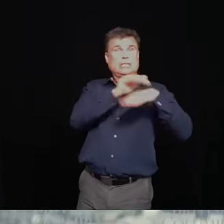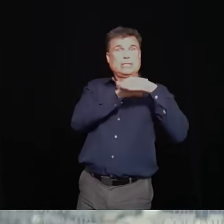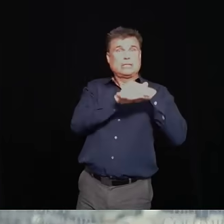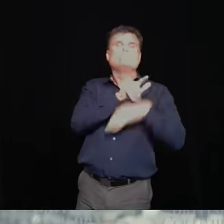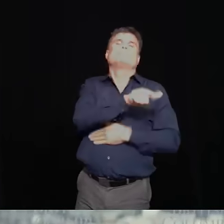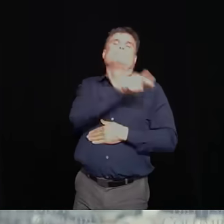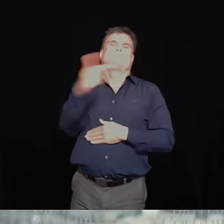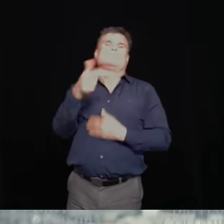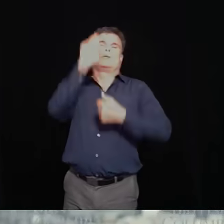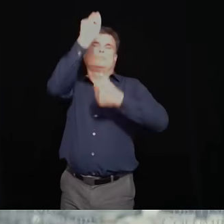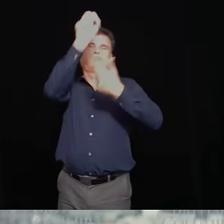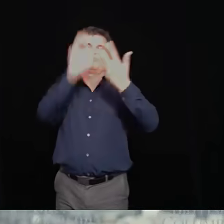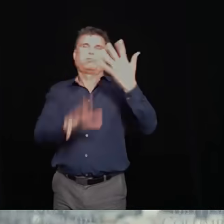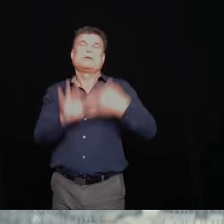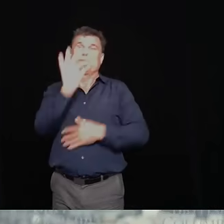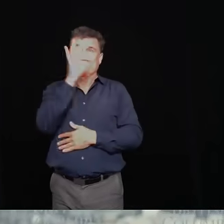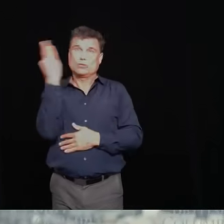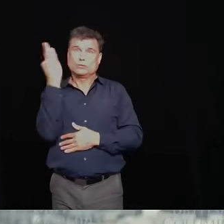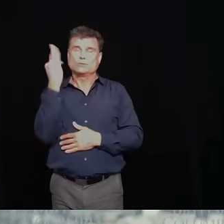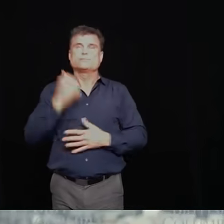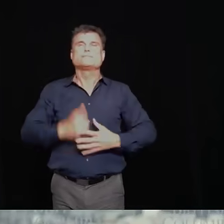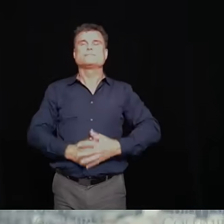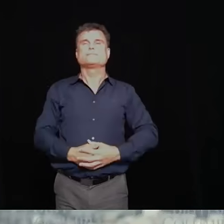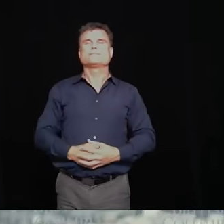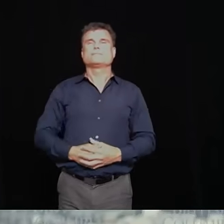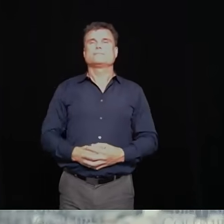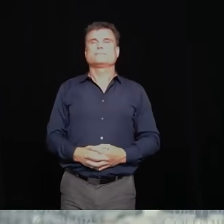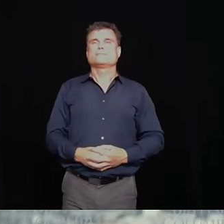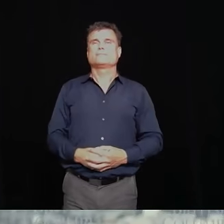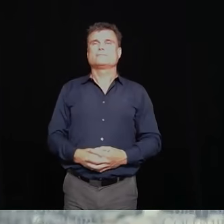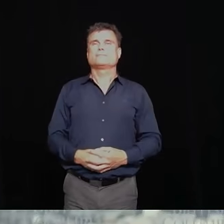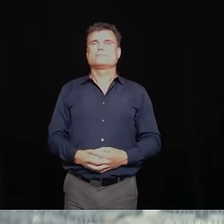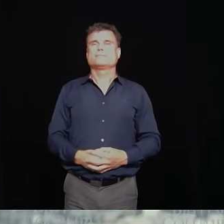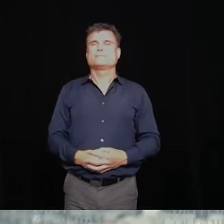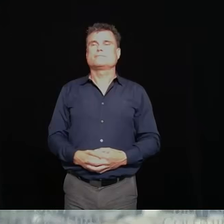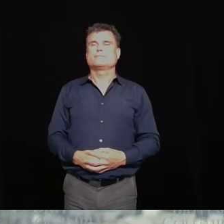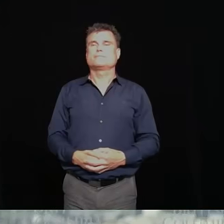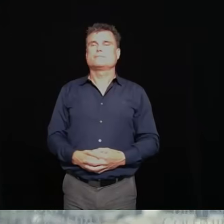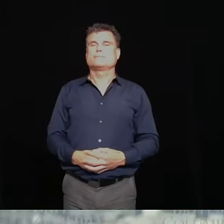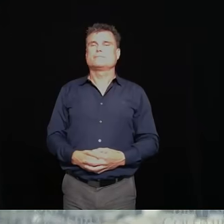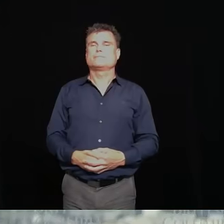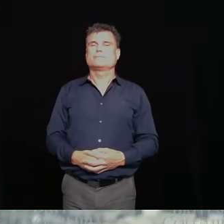That was June and July we were just launching our surgical renewal plan. Operating hours increased by 6%.